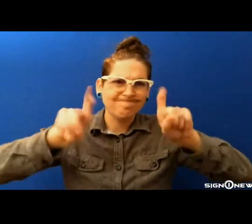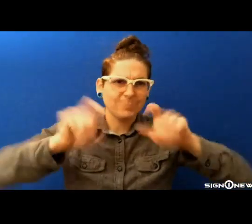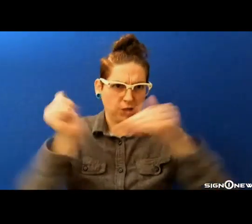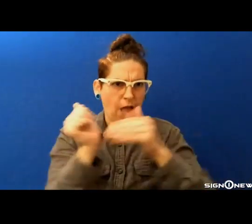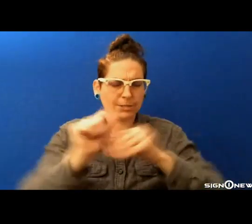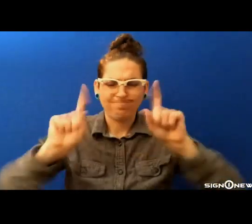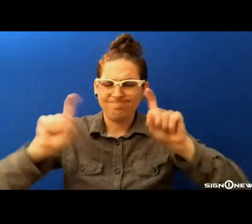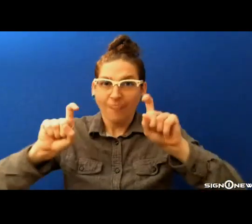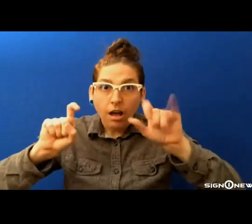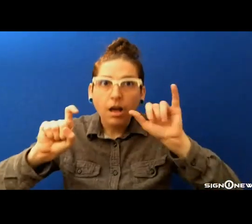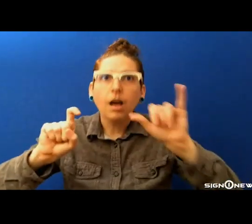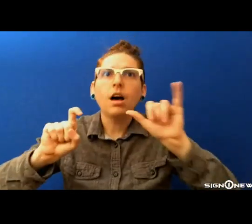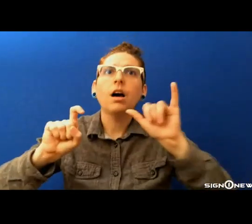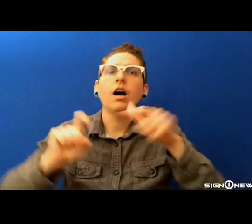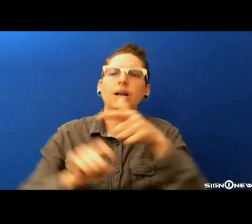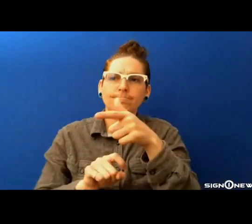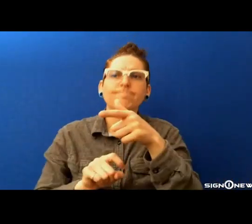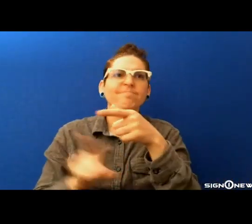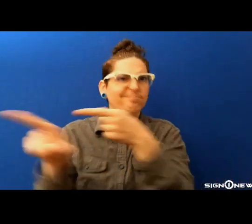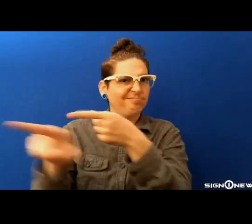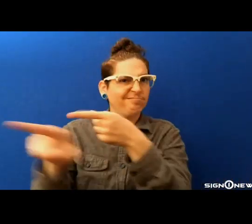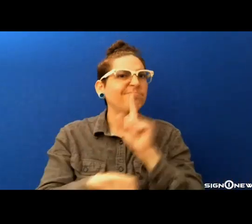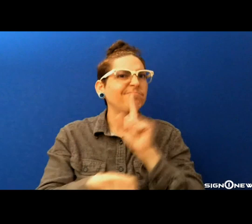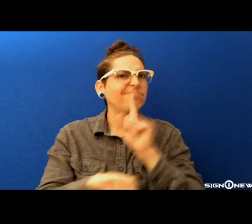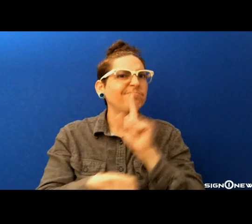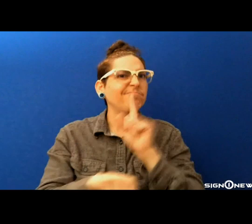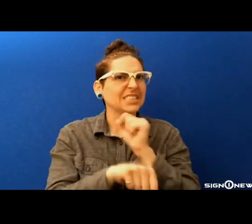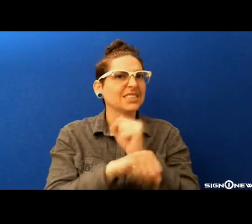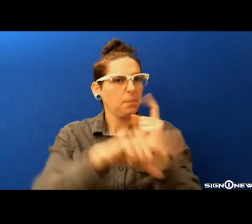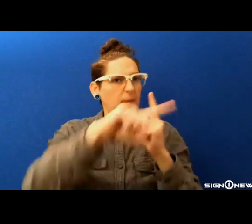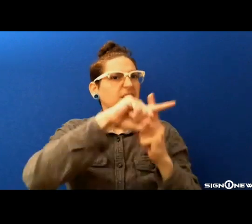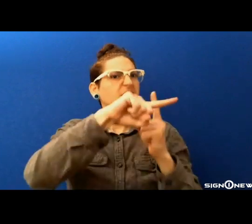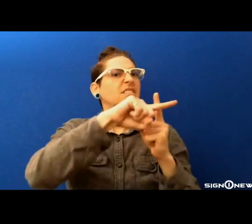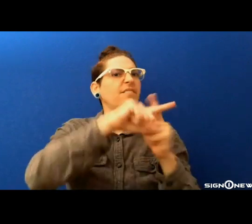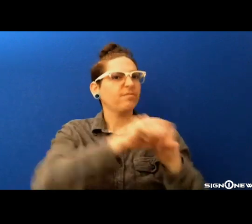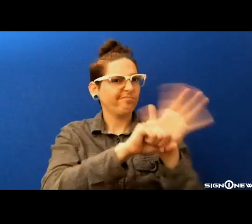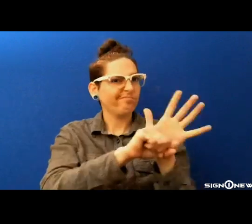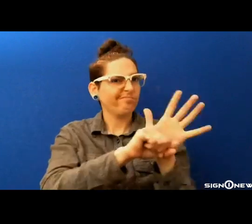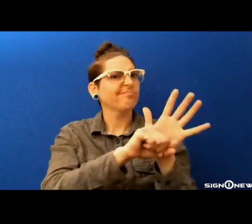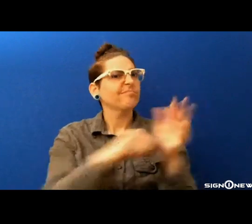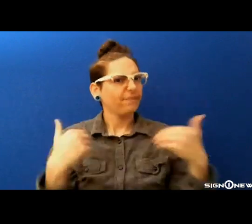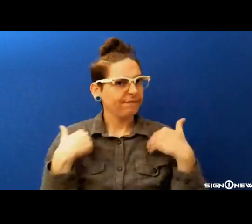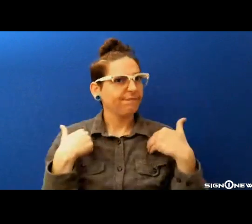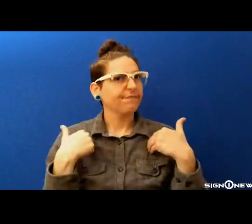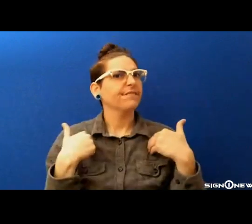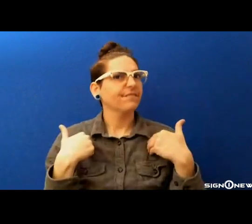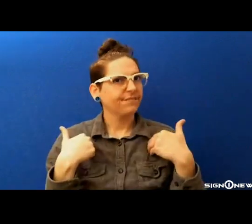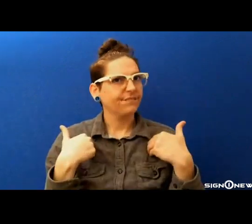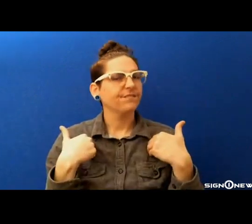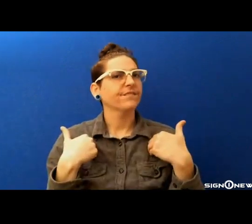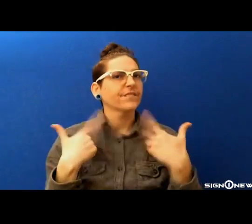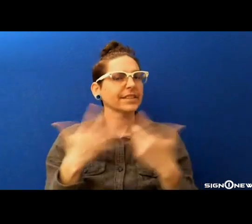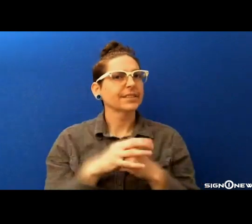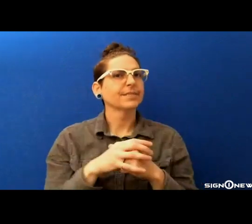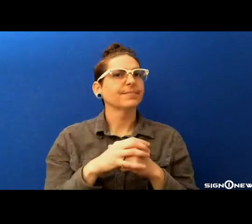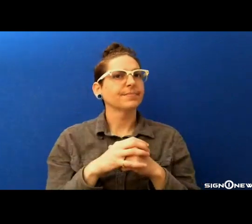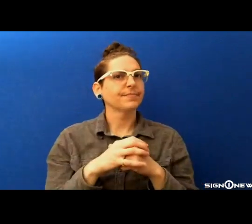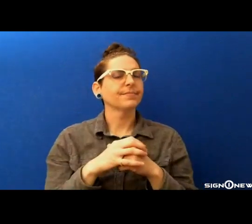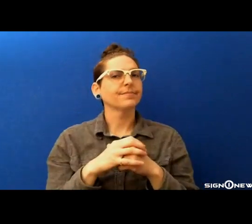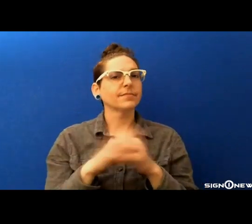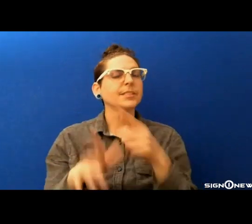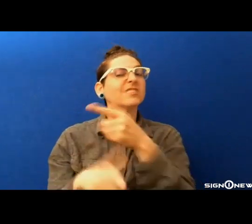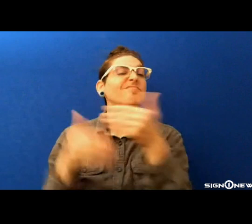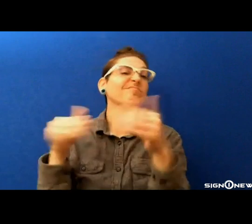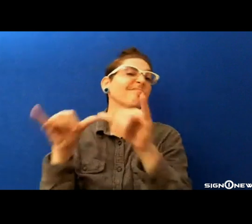After being tested, doctors say her coronavirus results came back positive.